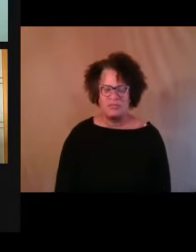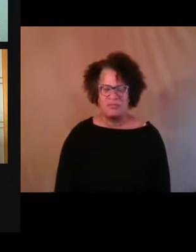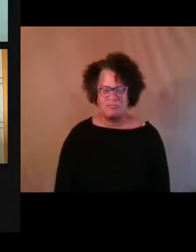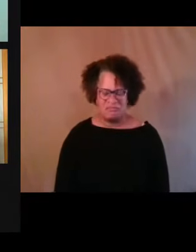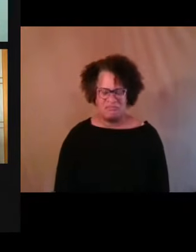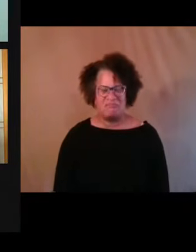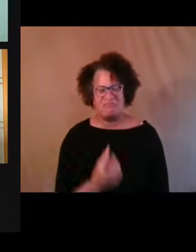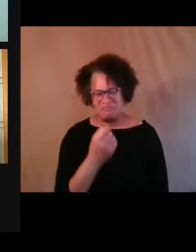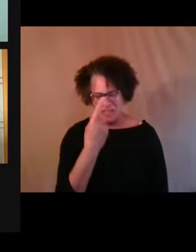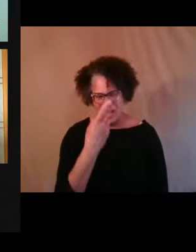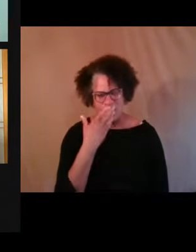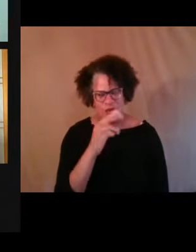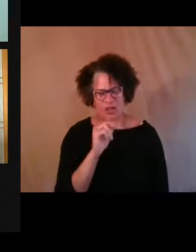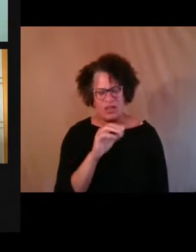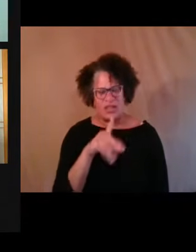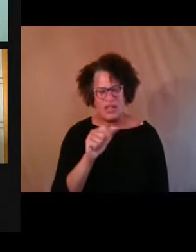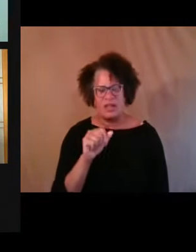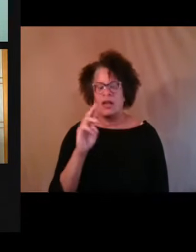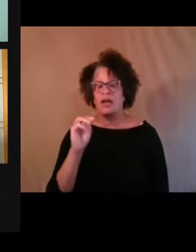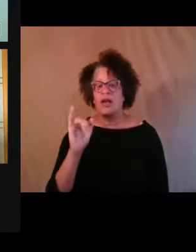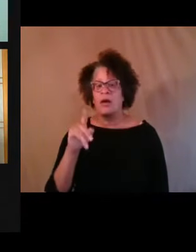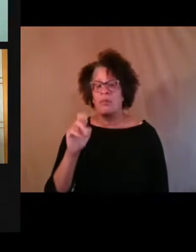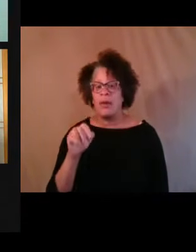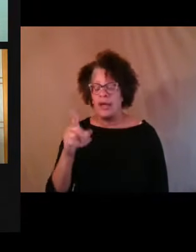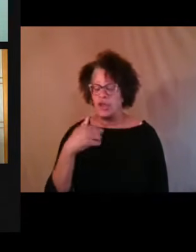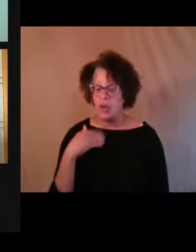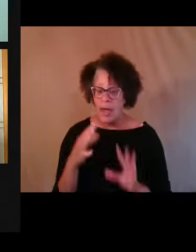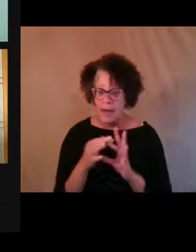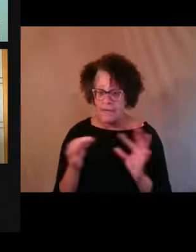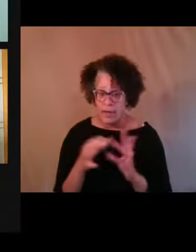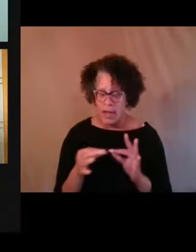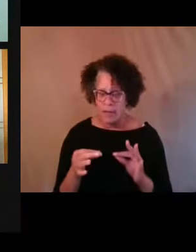Mike, you wanted to respond also. Yeah, I love this question, Brian.